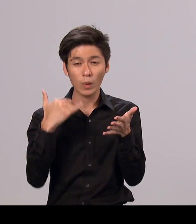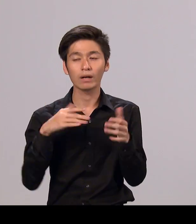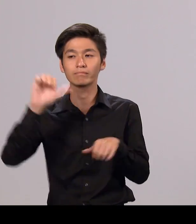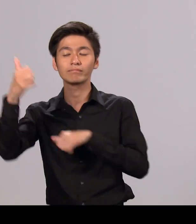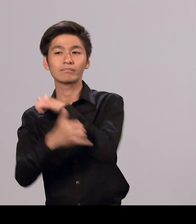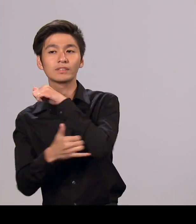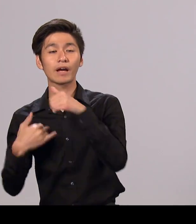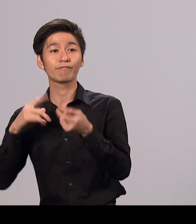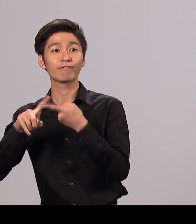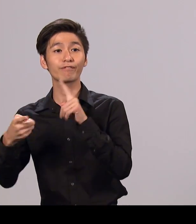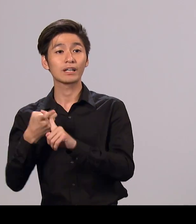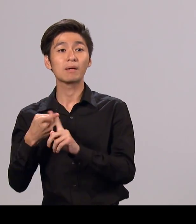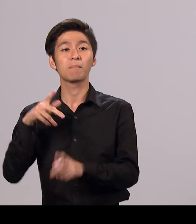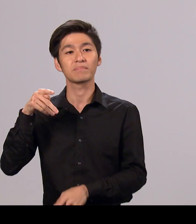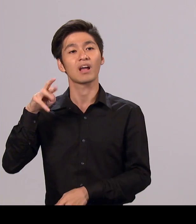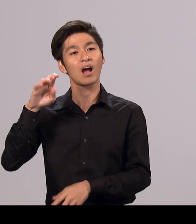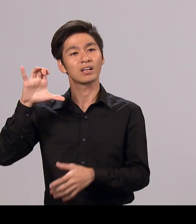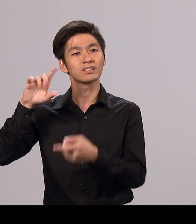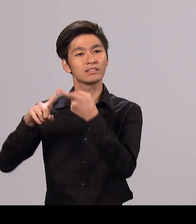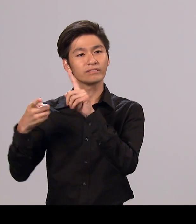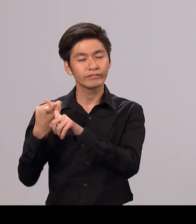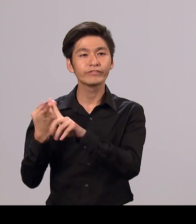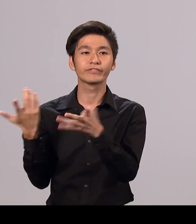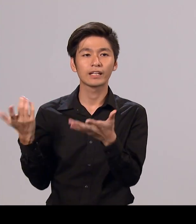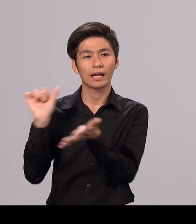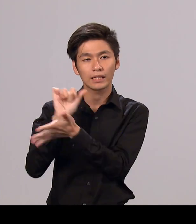PRC friends, business partners, academic colleagues, personal contacts.